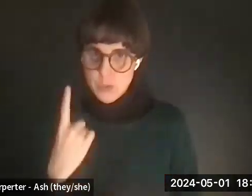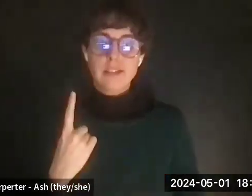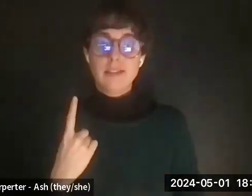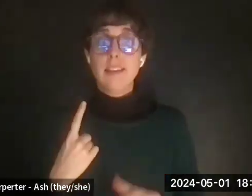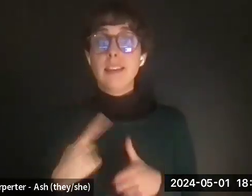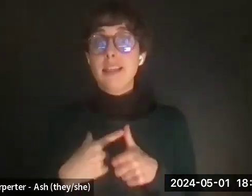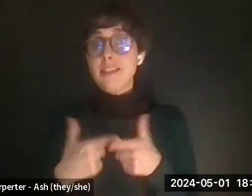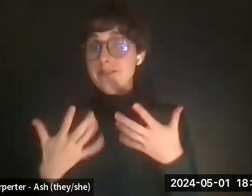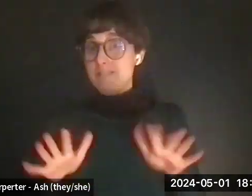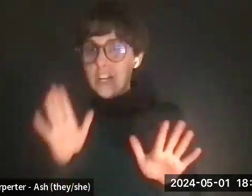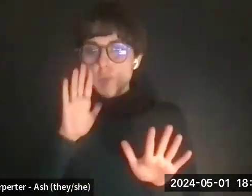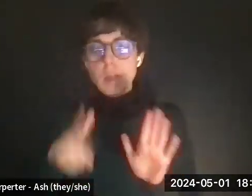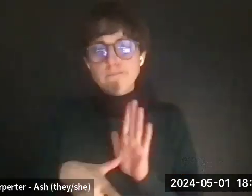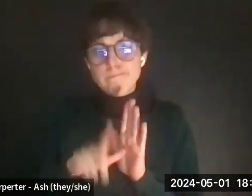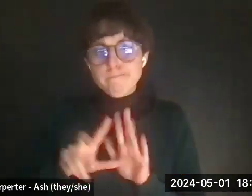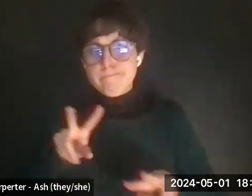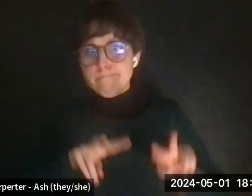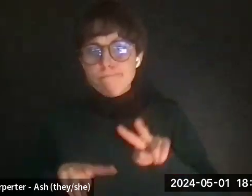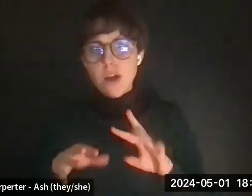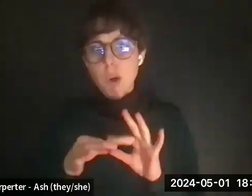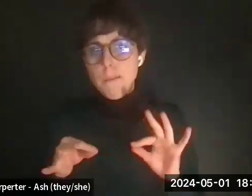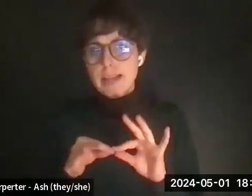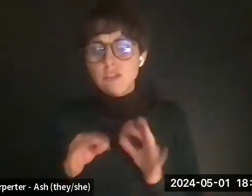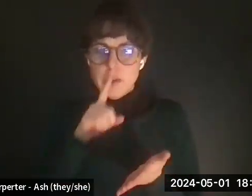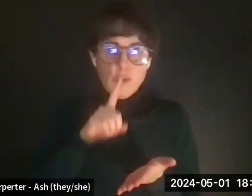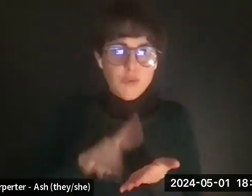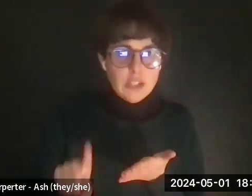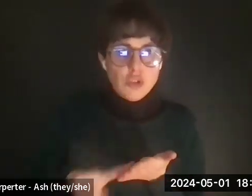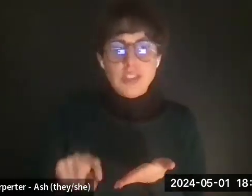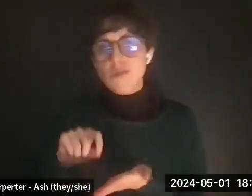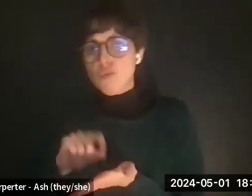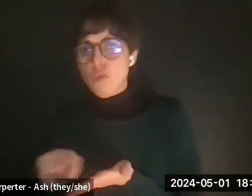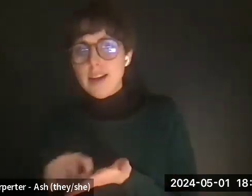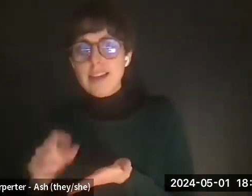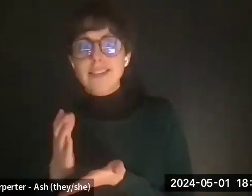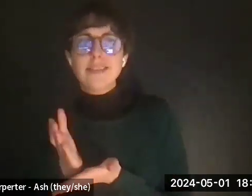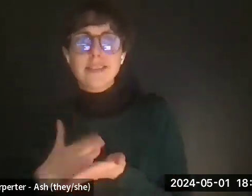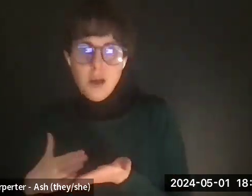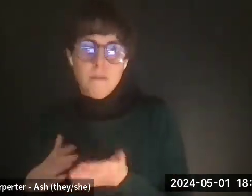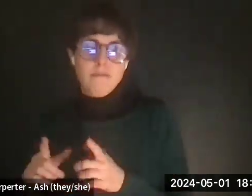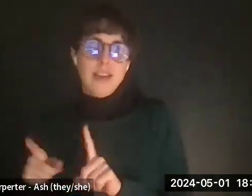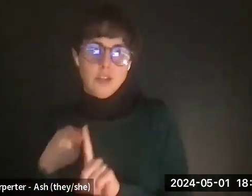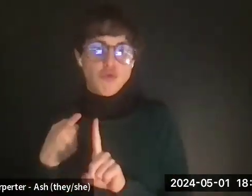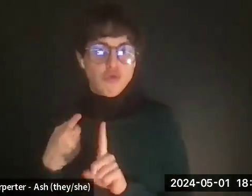comments, researching and drafting preliminary recommendations. We plan to reach back out to all of you in late summer